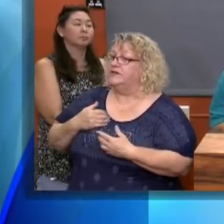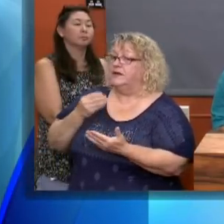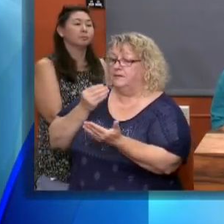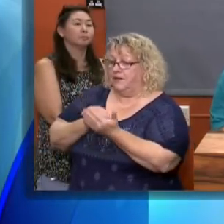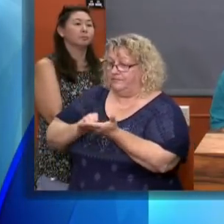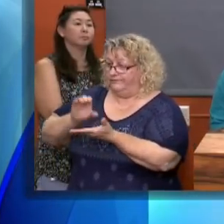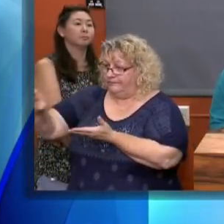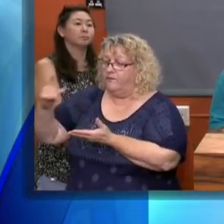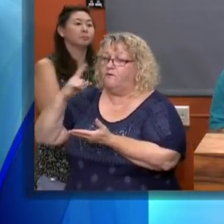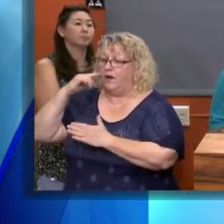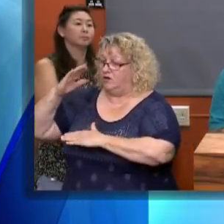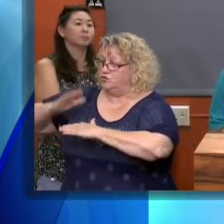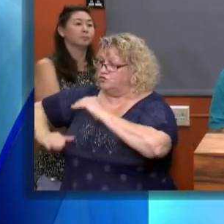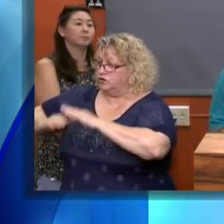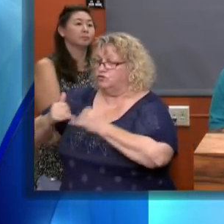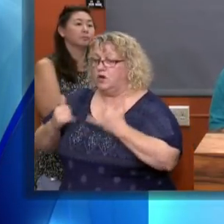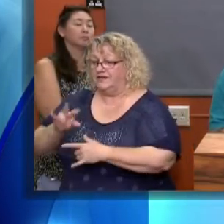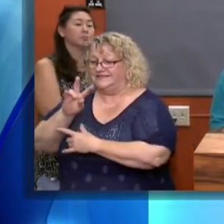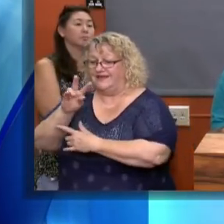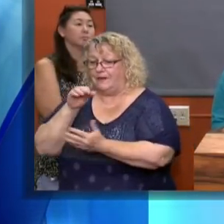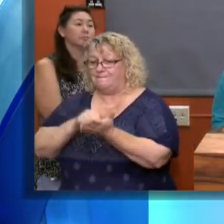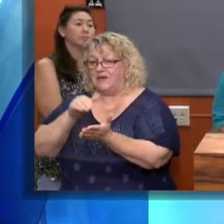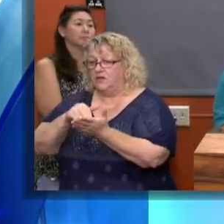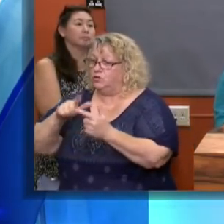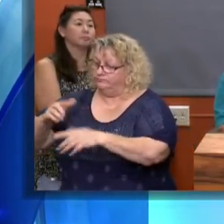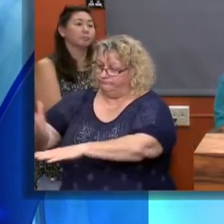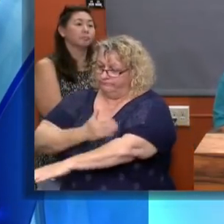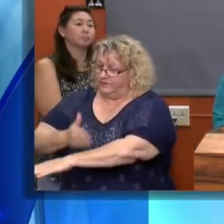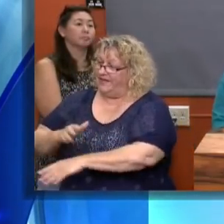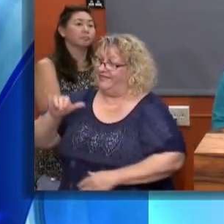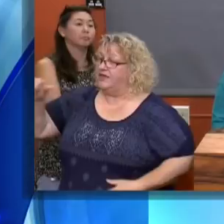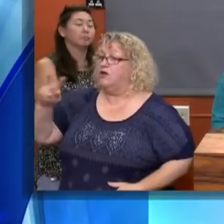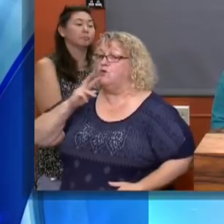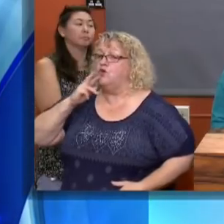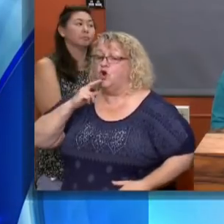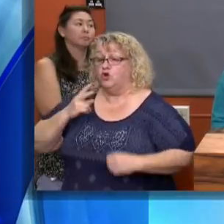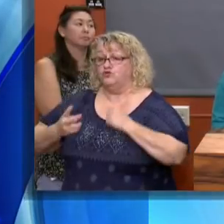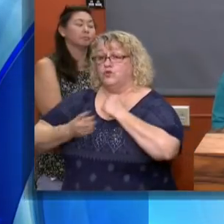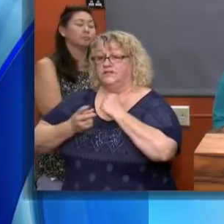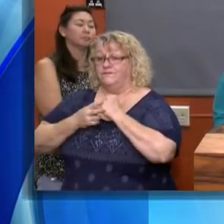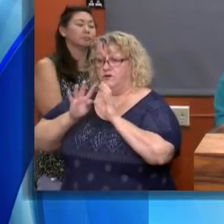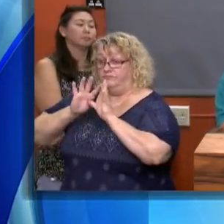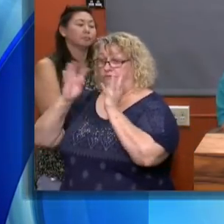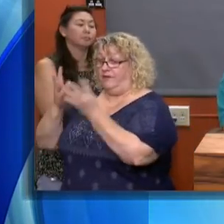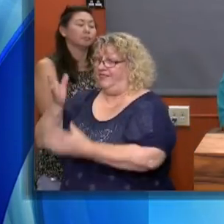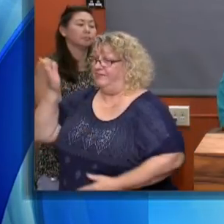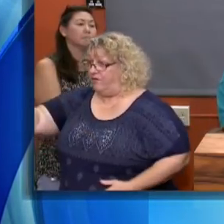WE ACTUALLY HAVE, FOR NUUANU RESERVOIR NUMBER 4, ABOUT $7 MILLION PROJECT OR CONSTRUCTION PROJECT RIGHT TO